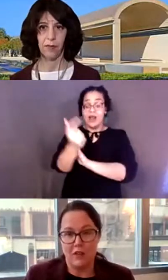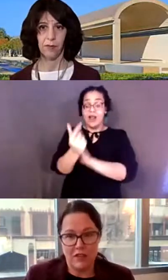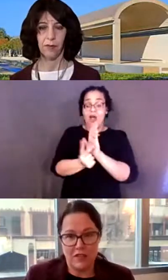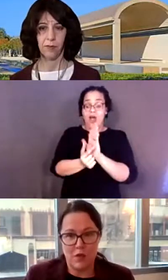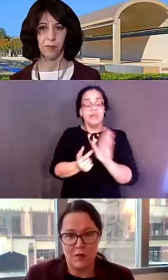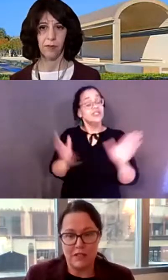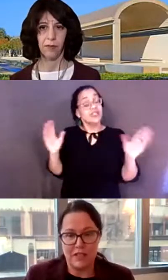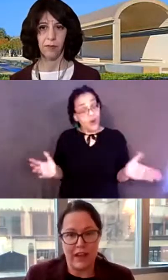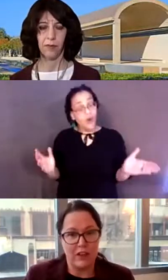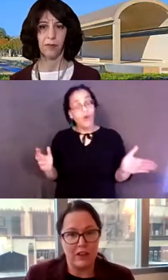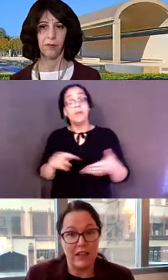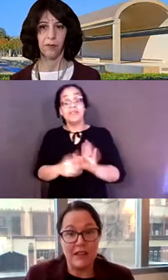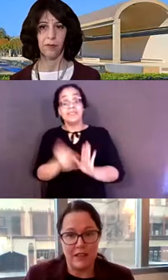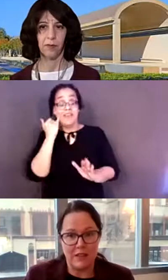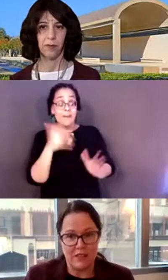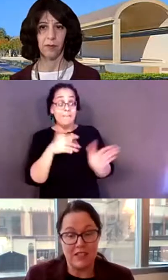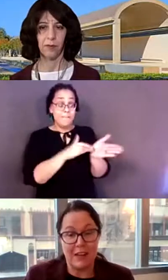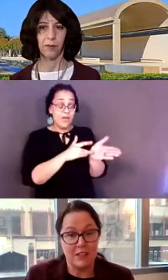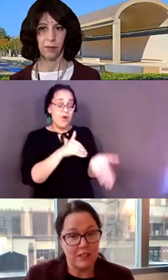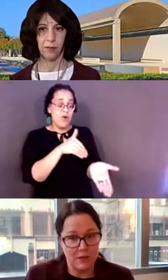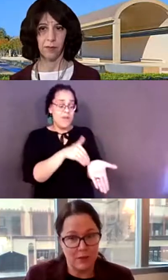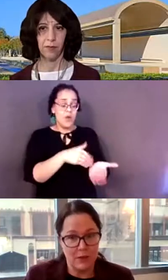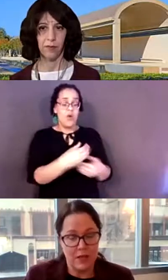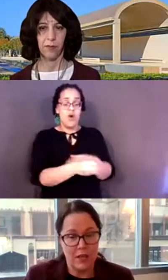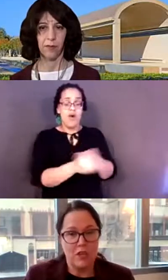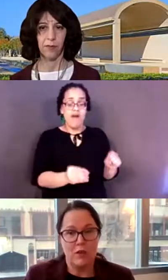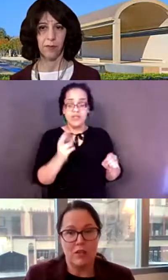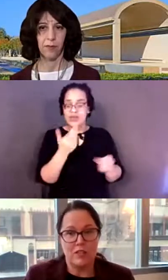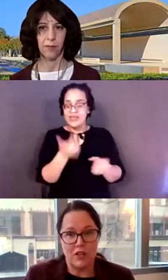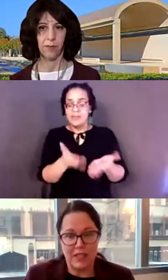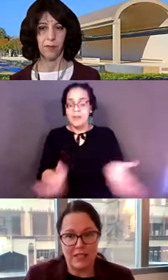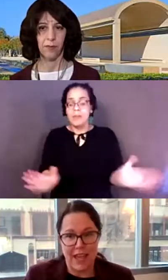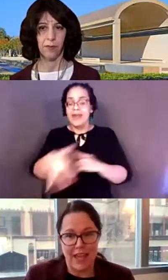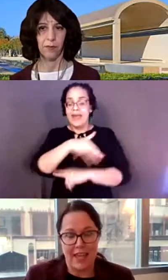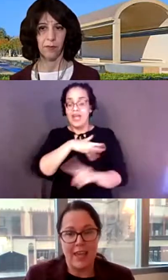a support person there and they're limiting visitors there too,